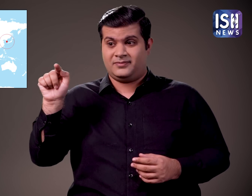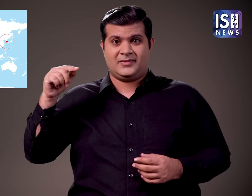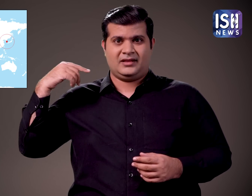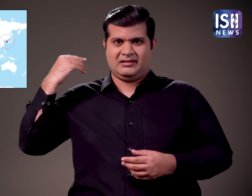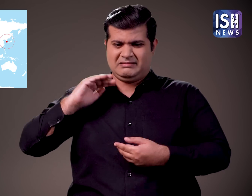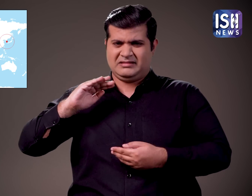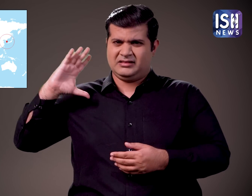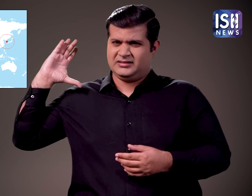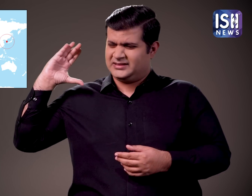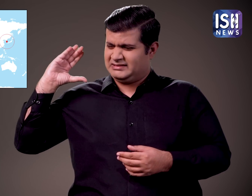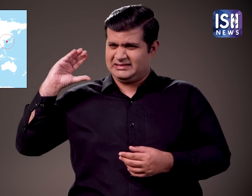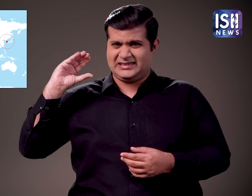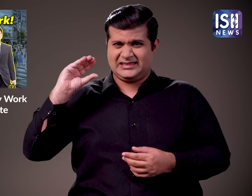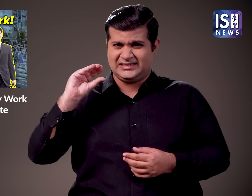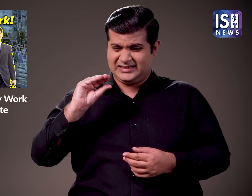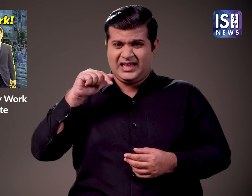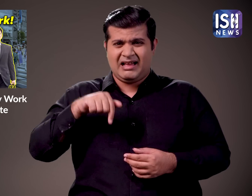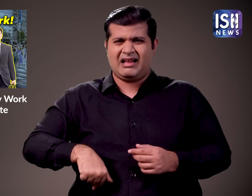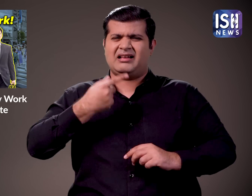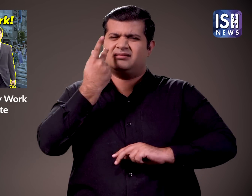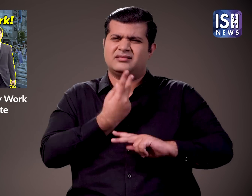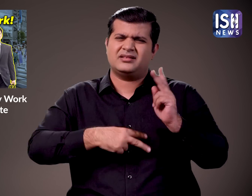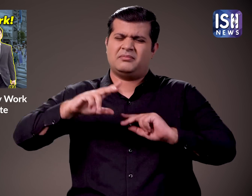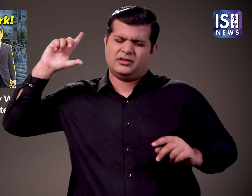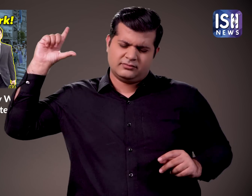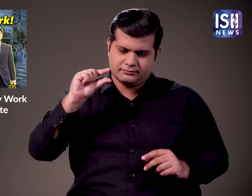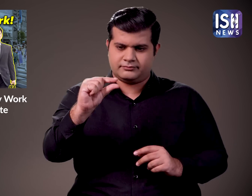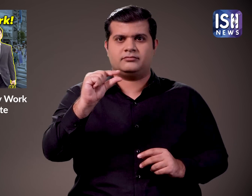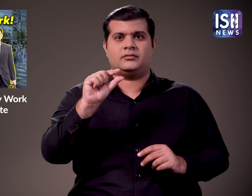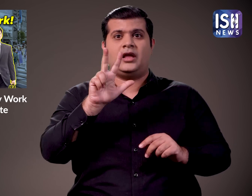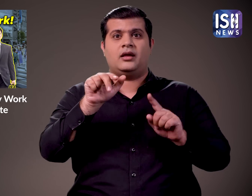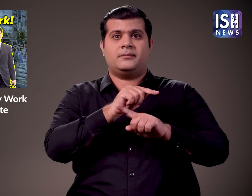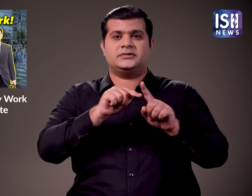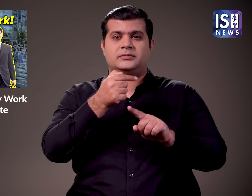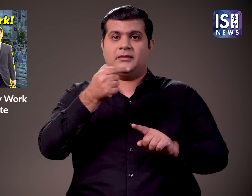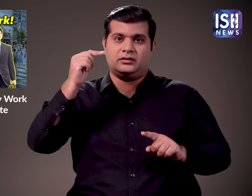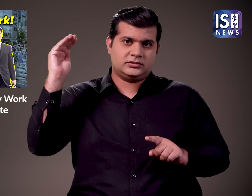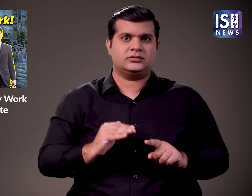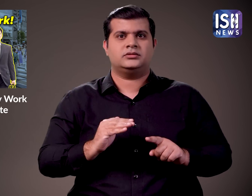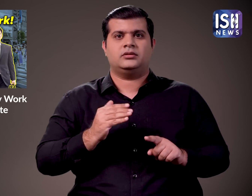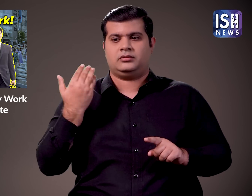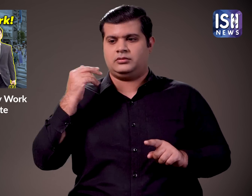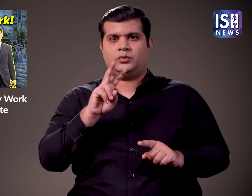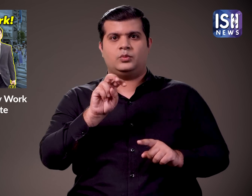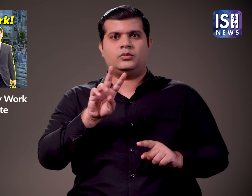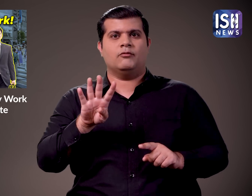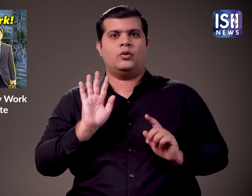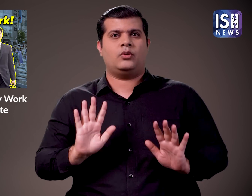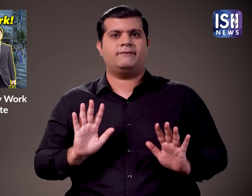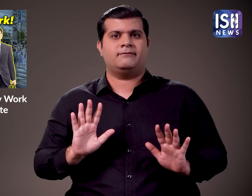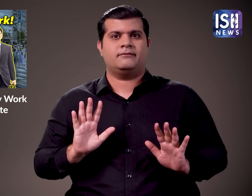The country’s fertility rate has seen an 8% drop in 2024.